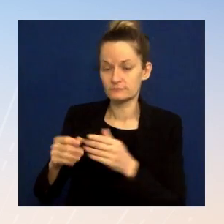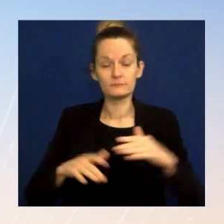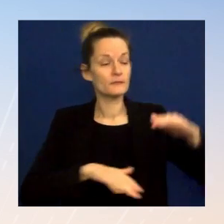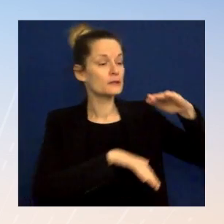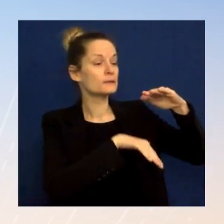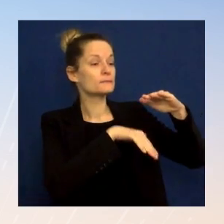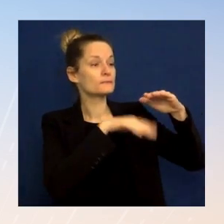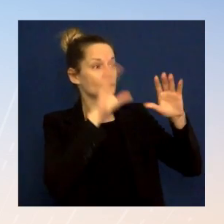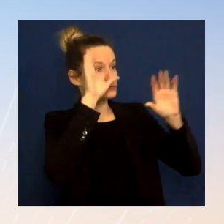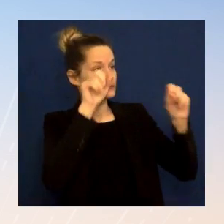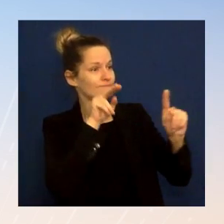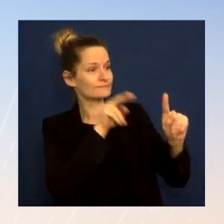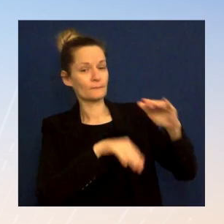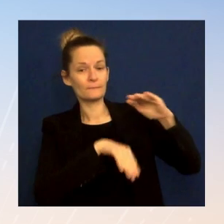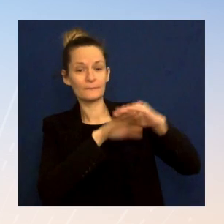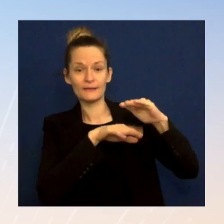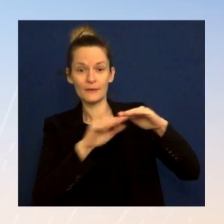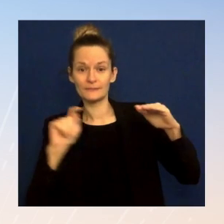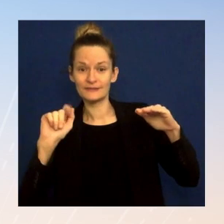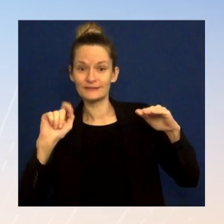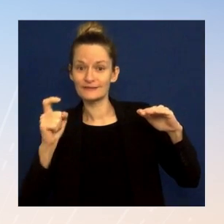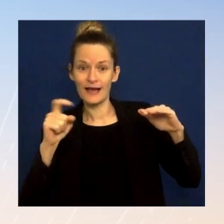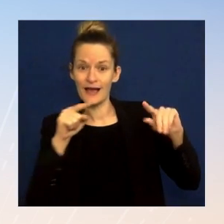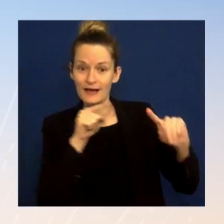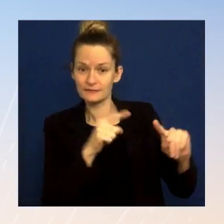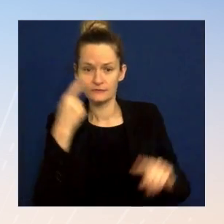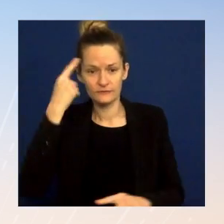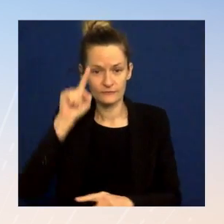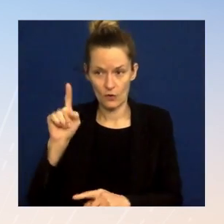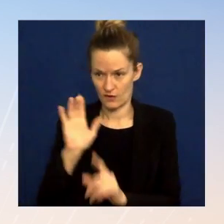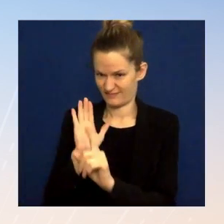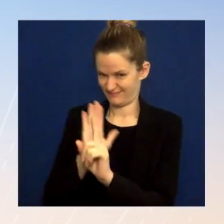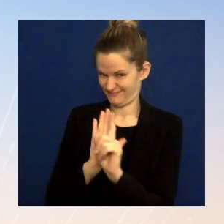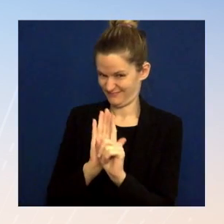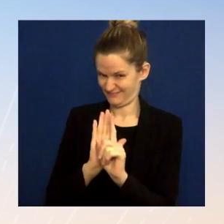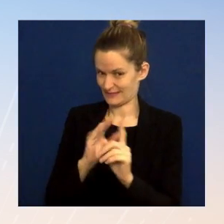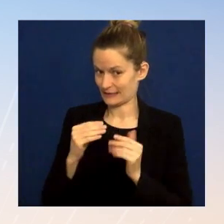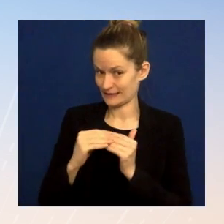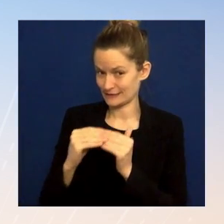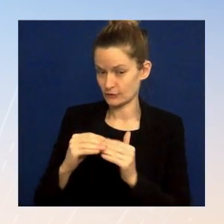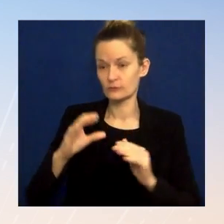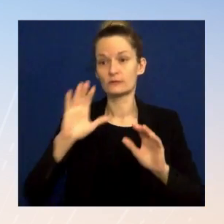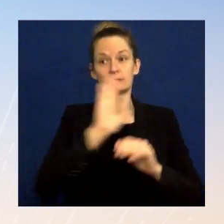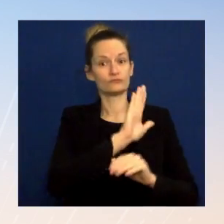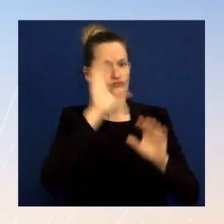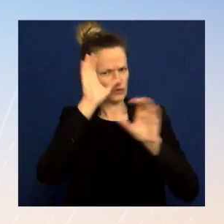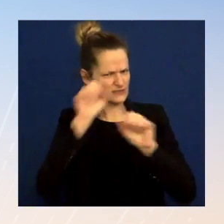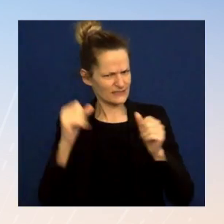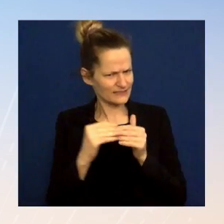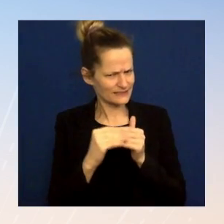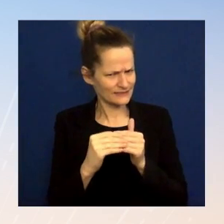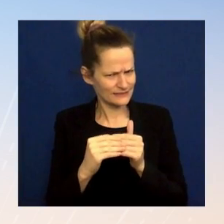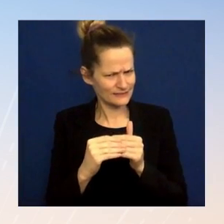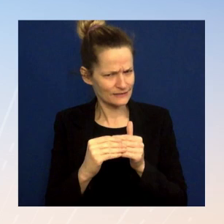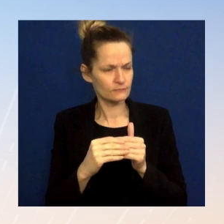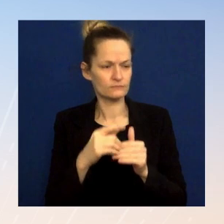with presidential leadership -- that will help stop a global corporate race to the bottom and provide the resources that can be invested